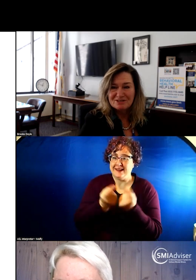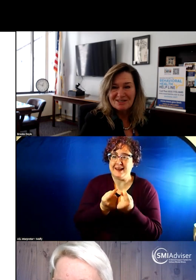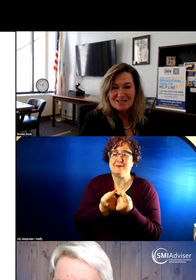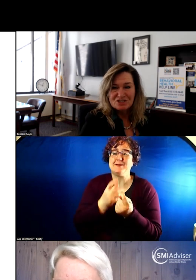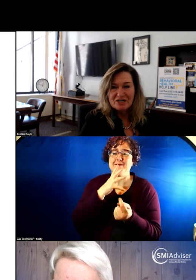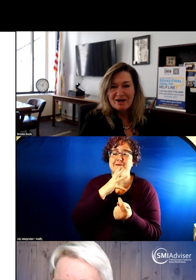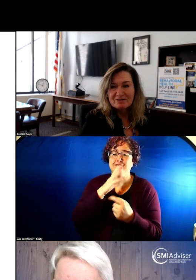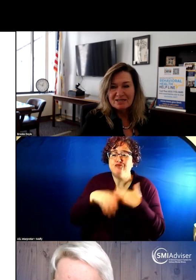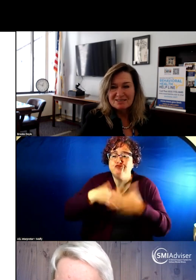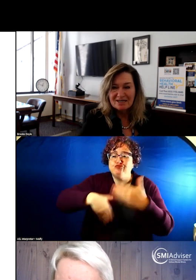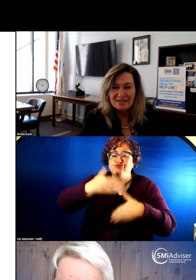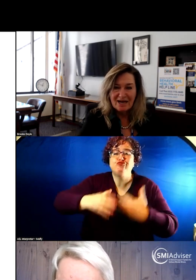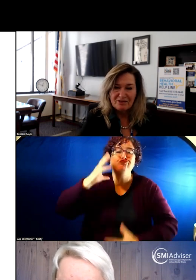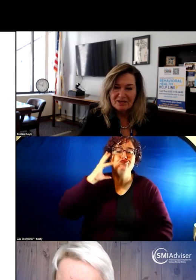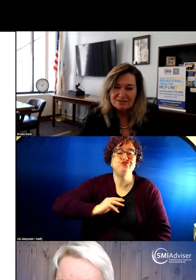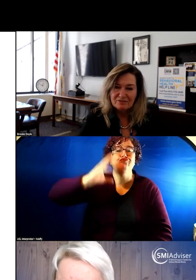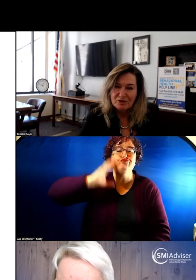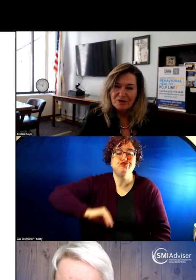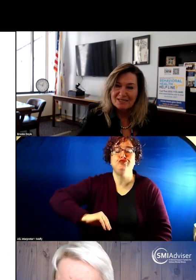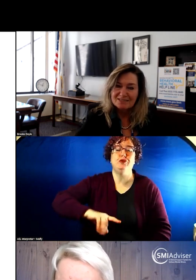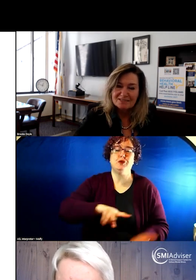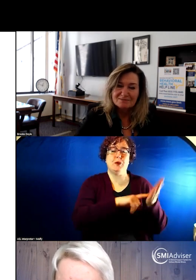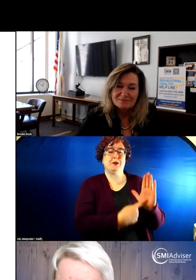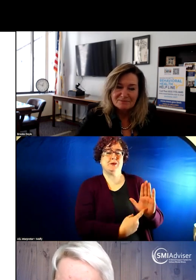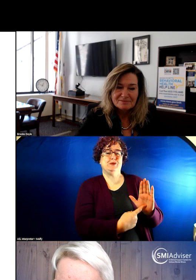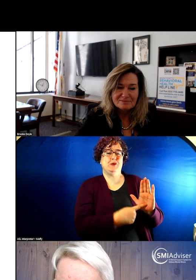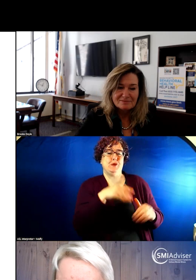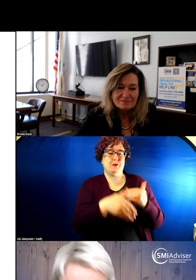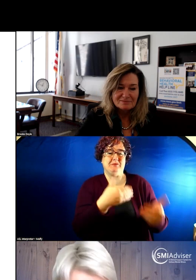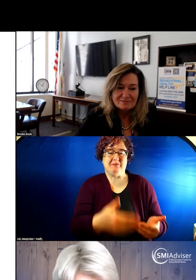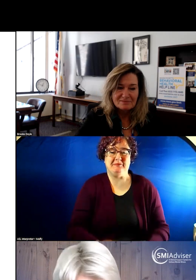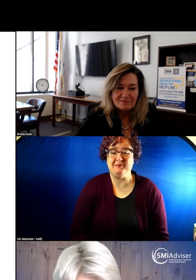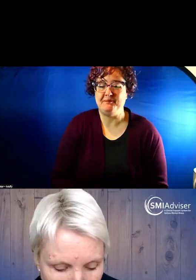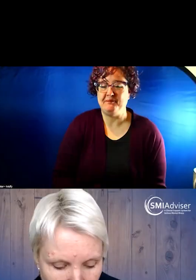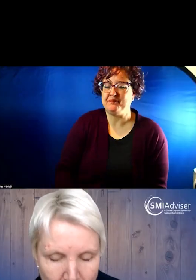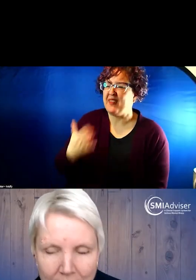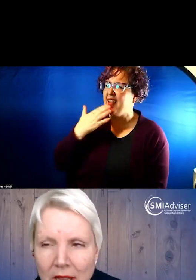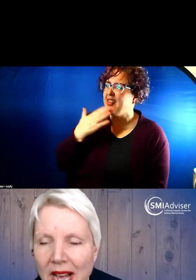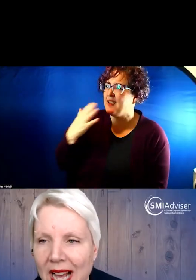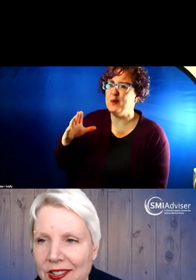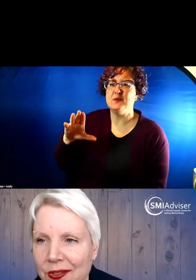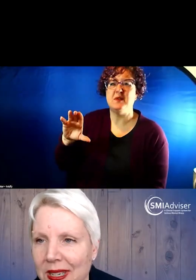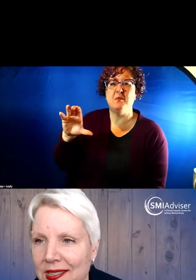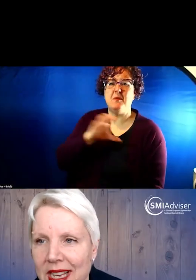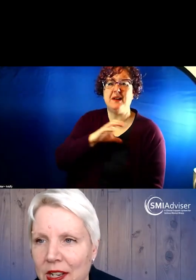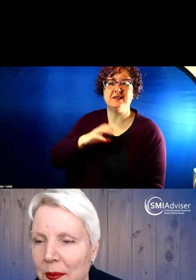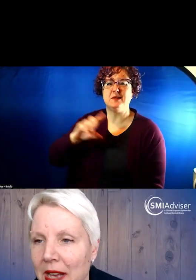AND SHARE OUT HOW IT HAS PROGRESSED. THANK YOU SO MUCH.